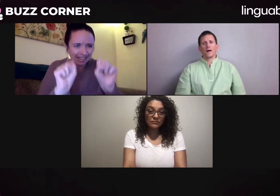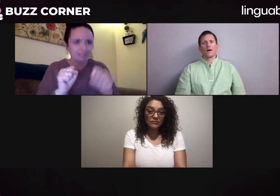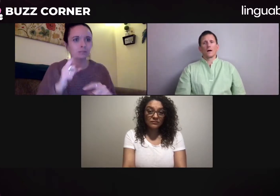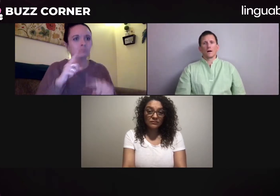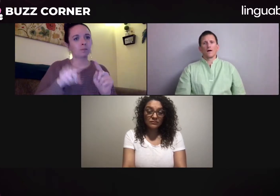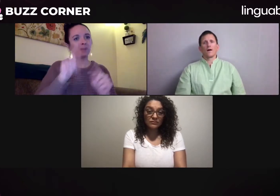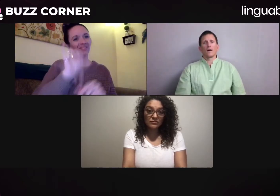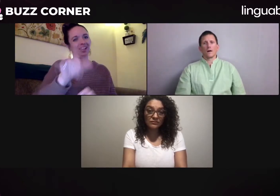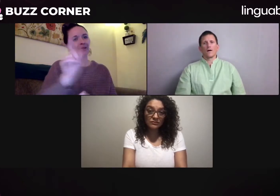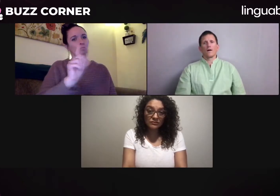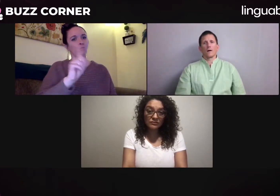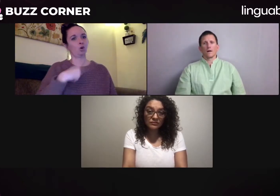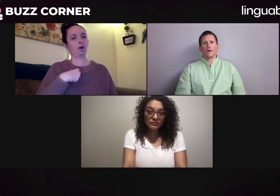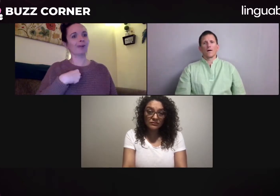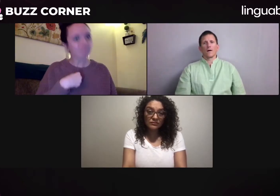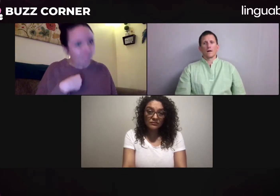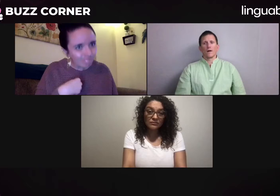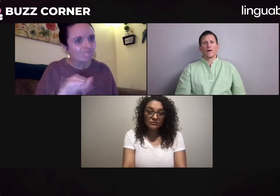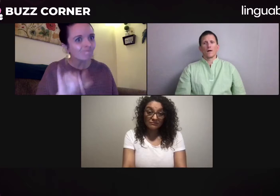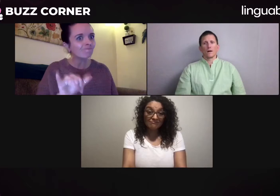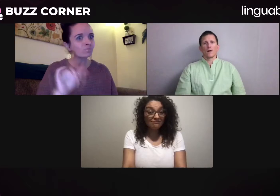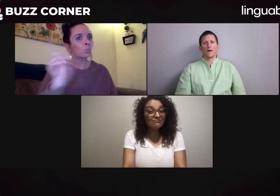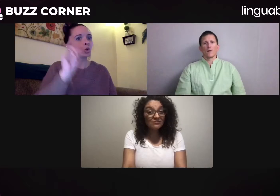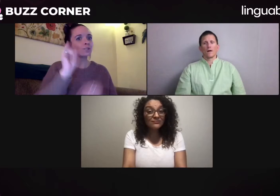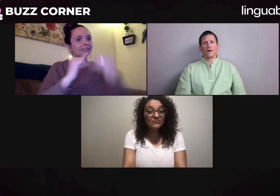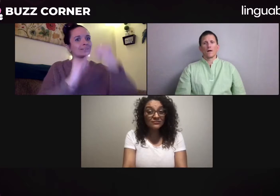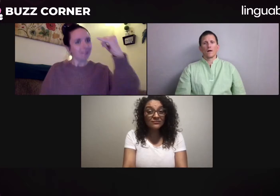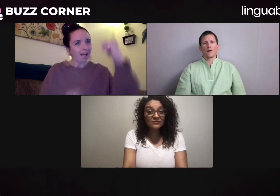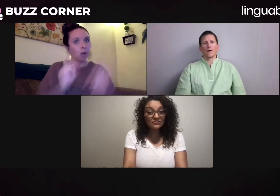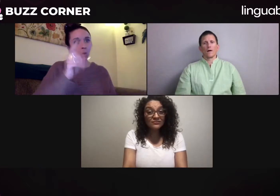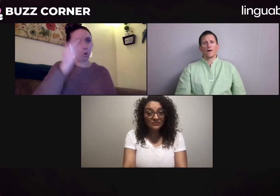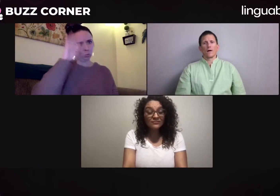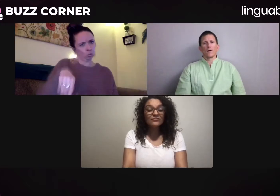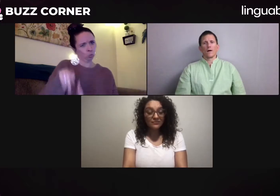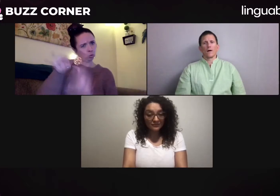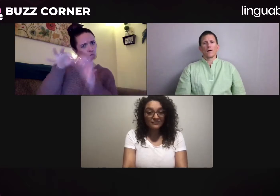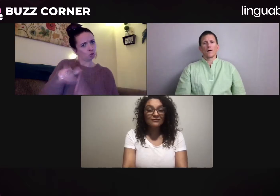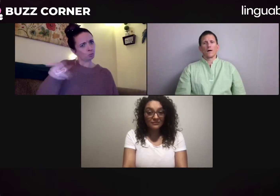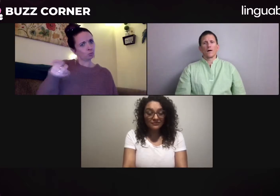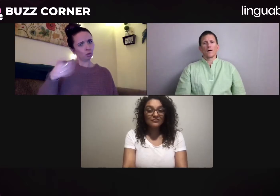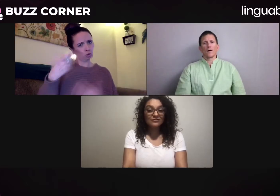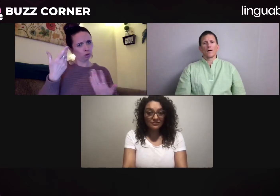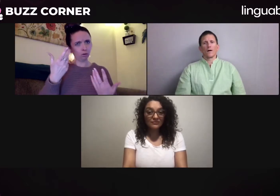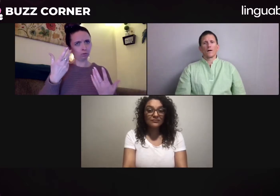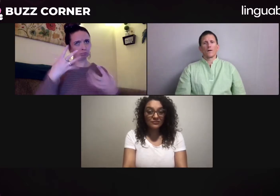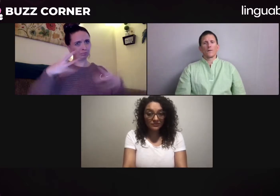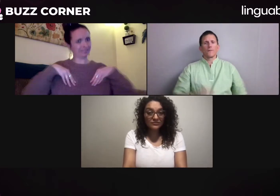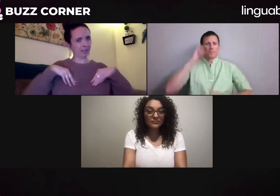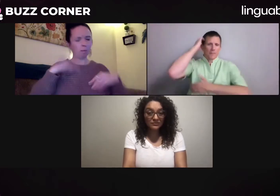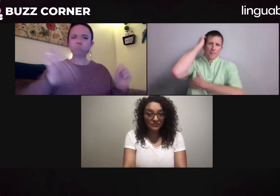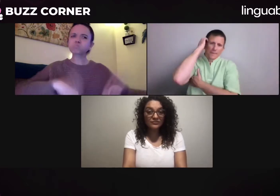And I really do value those interpreters who do that kind of work. I think it's important, but I want to see a discussion happening